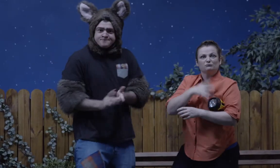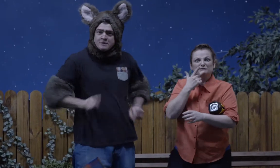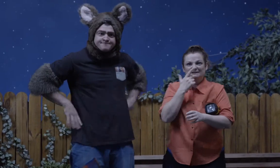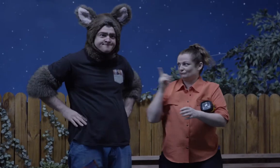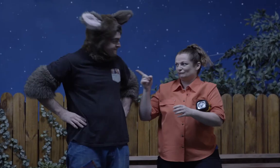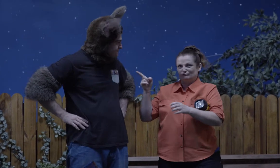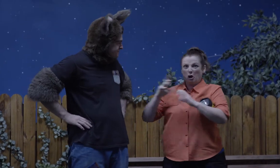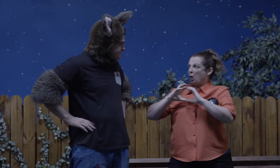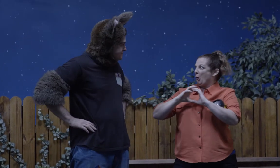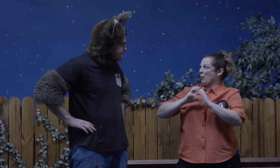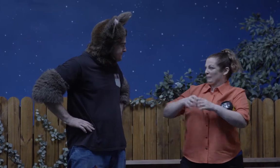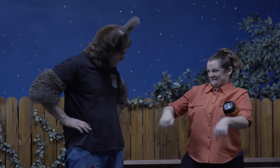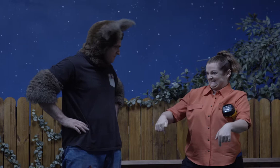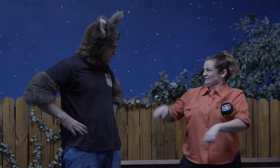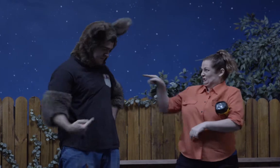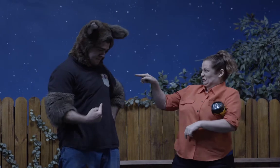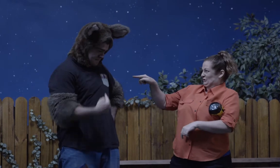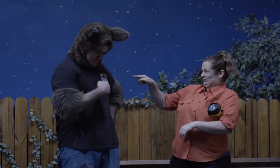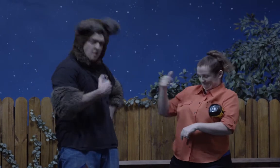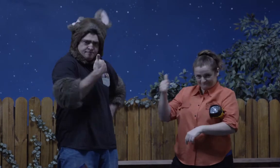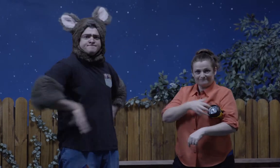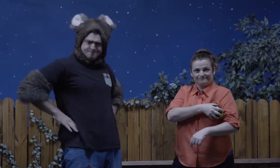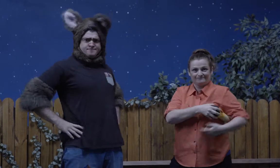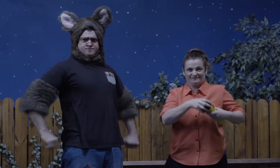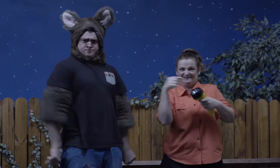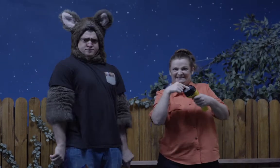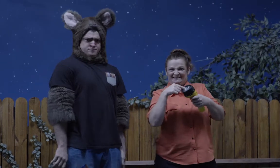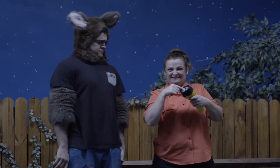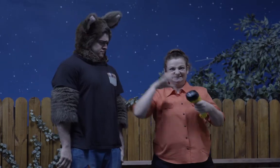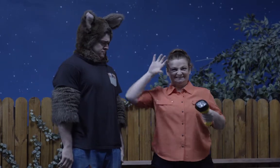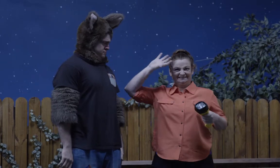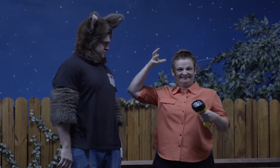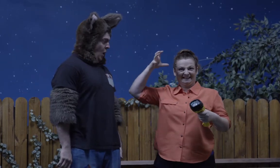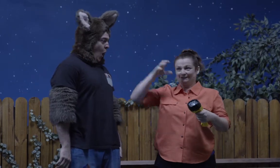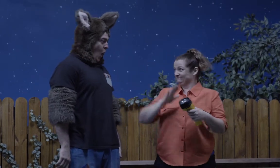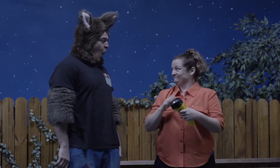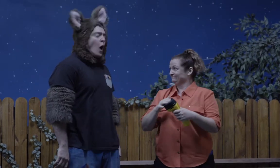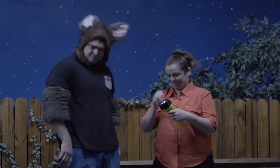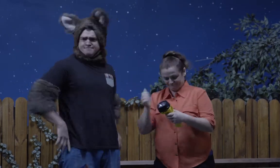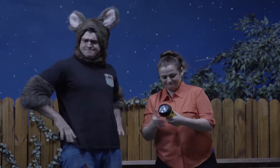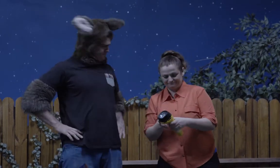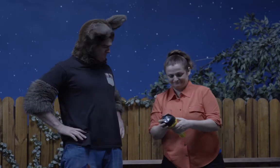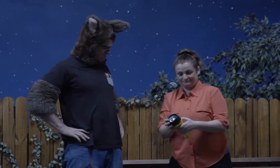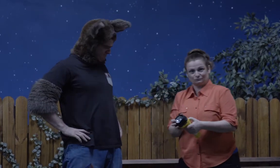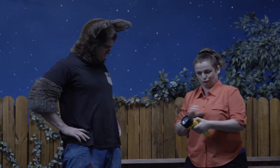We are going to pretend that you are the Earth, where we are, and this is going to be the sun, OK? Right.